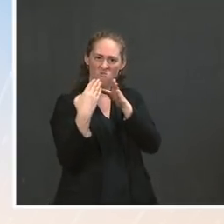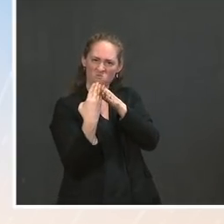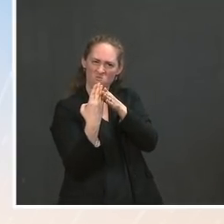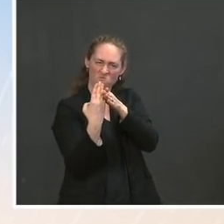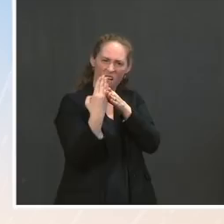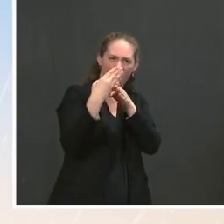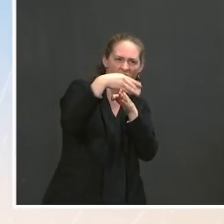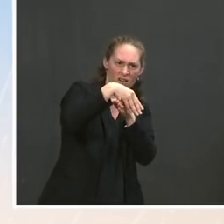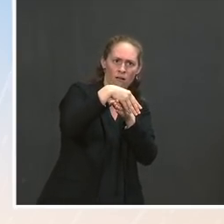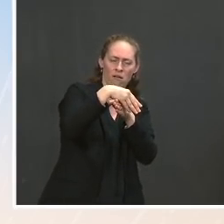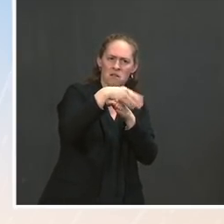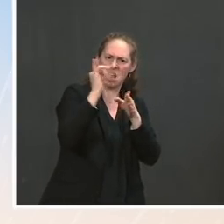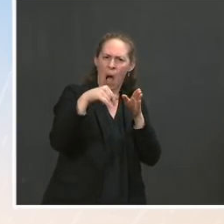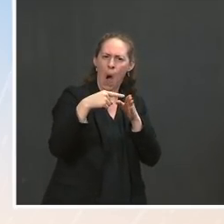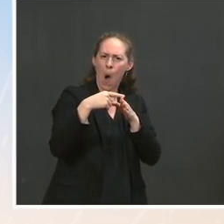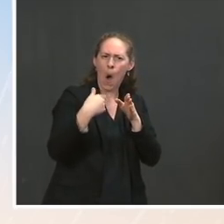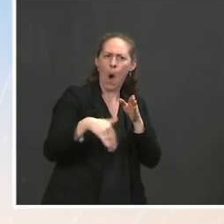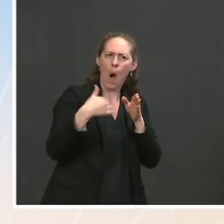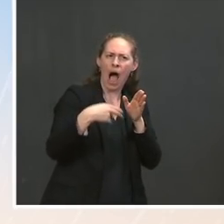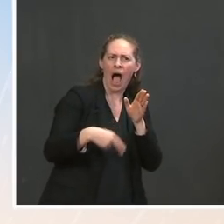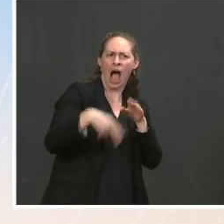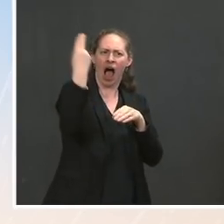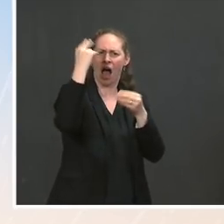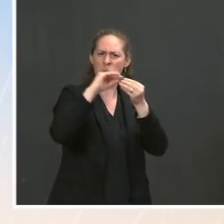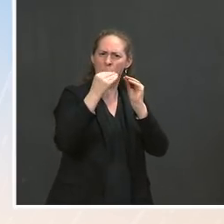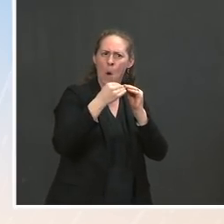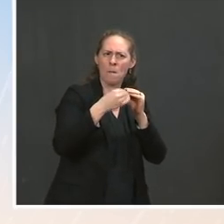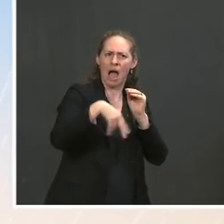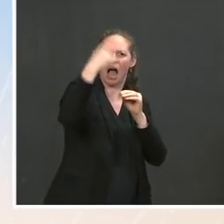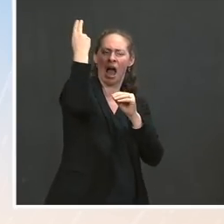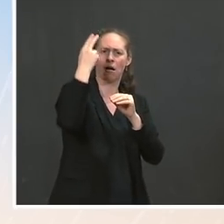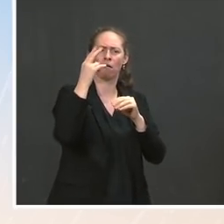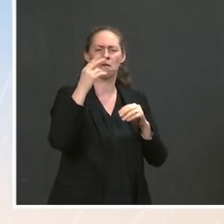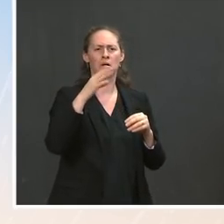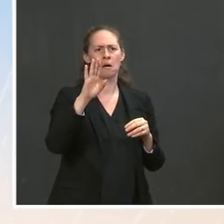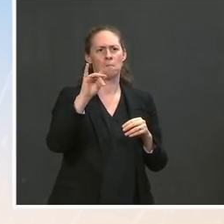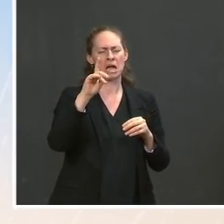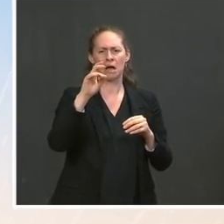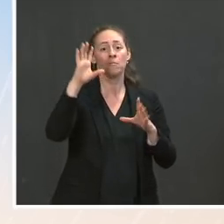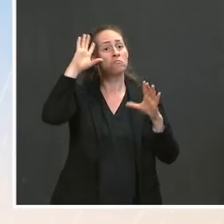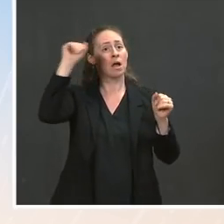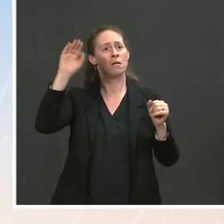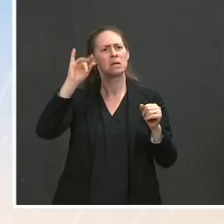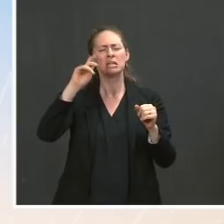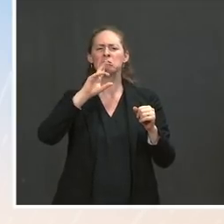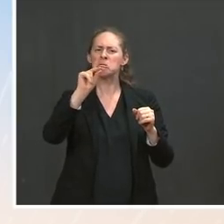is not too unusual compared to other previous years, that in terms of the number of people trying to cross the border, it's about average.